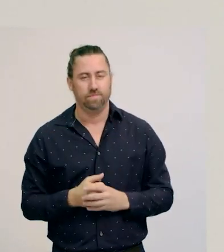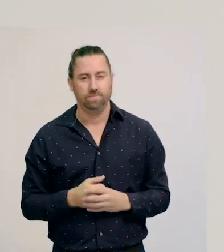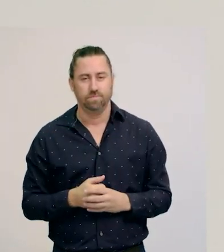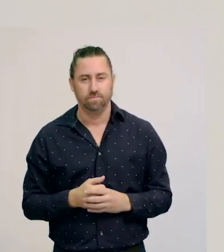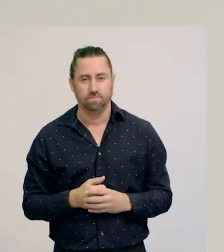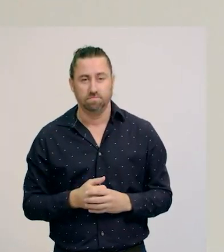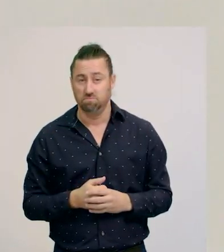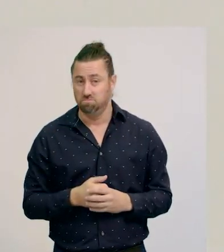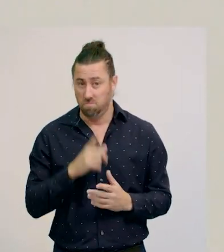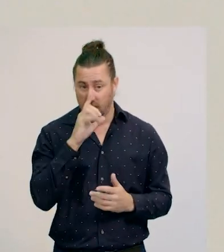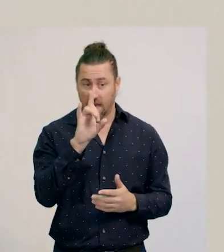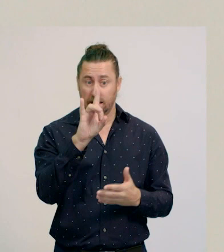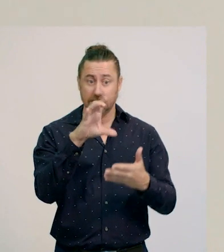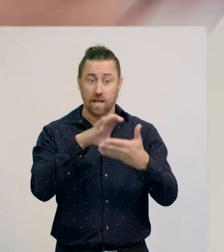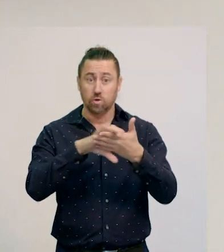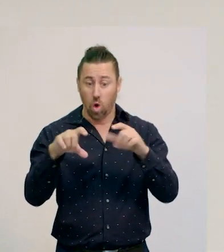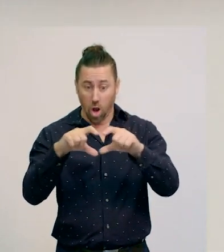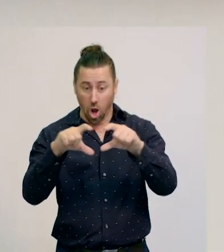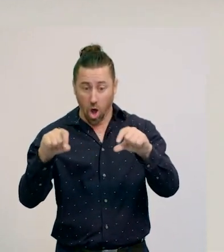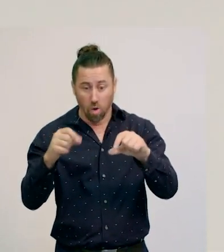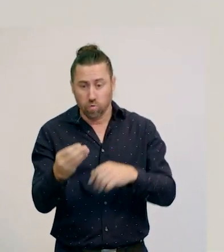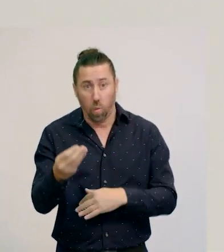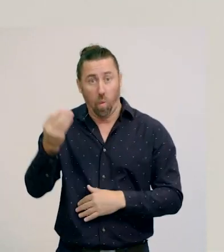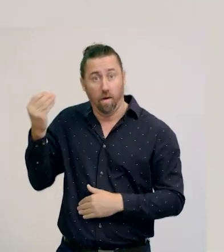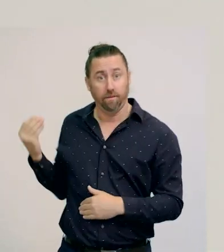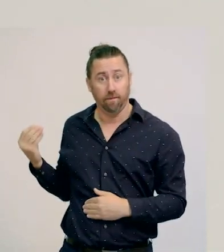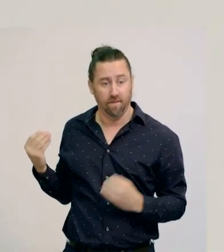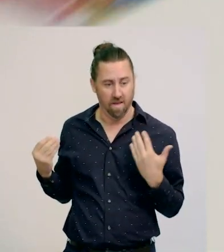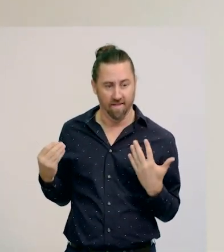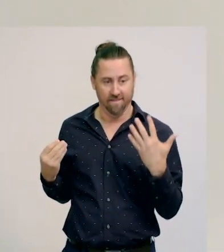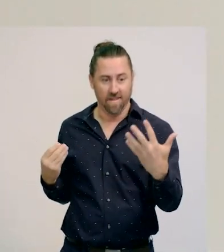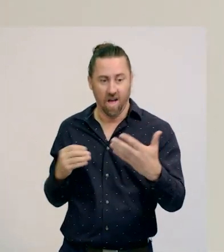I can swap the $10 note for two $5 notes,